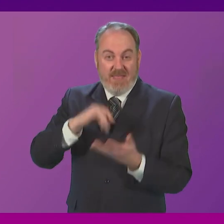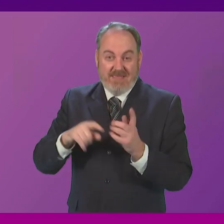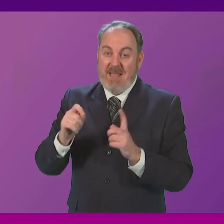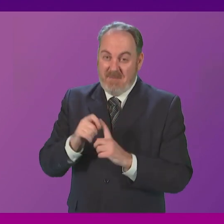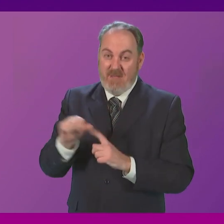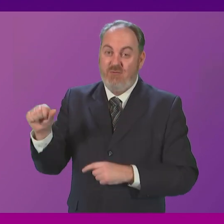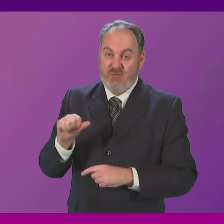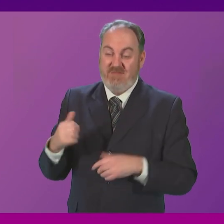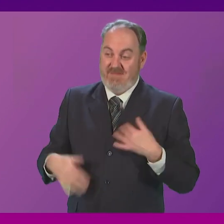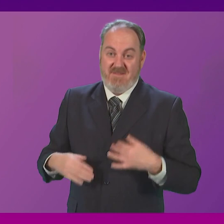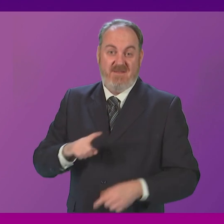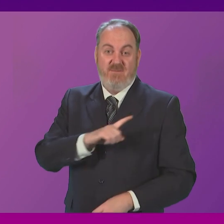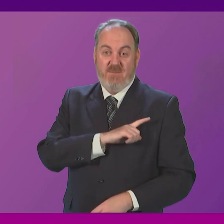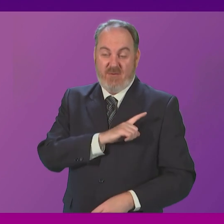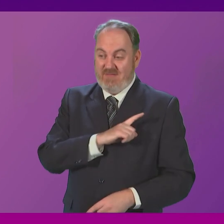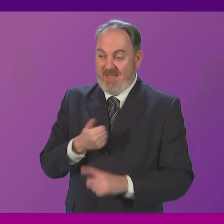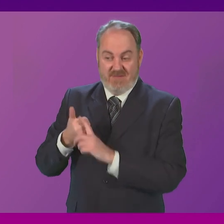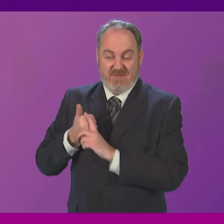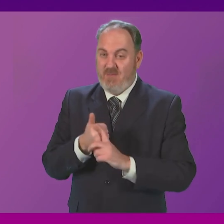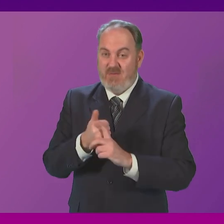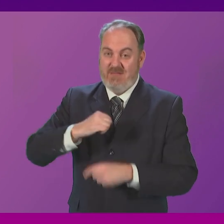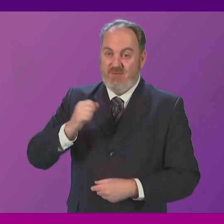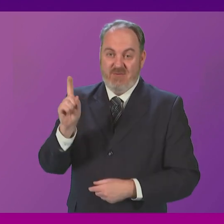In so many areas across Scotland, the Scottish Conservative and Unionist Party is the only